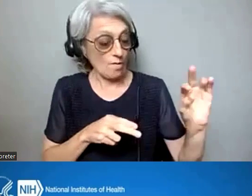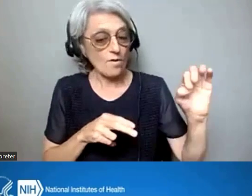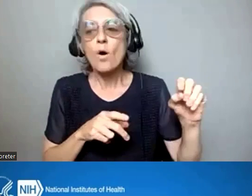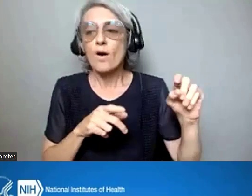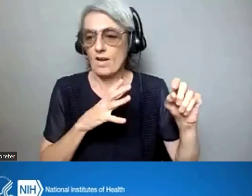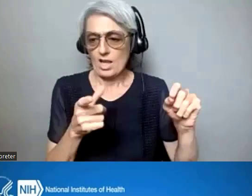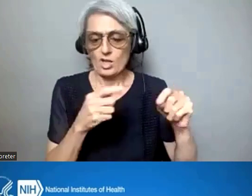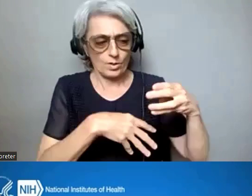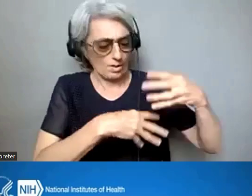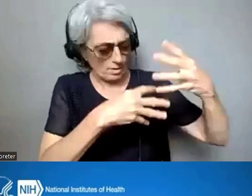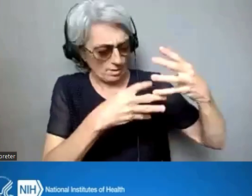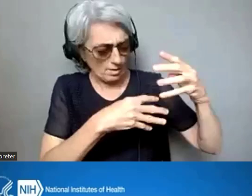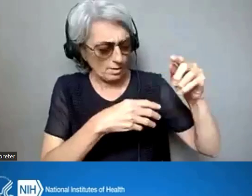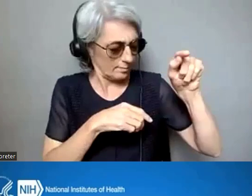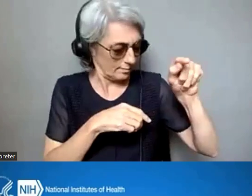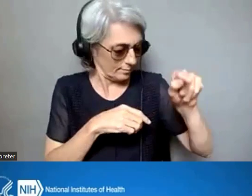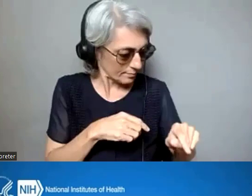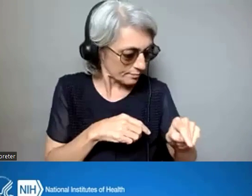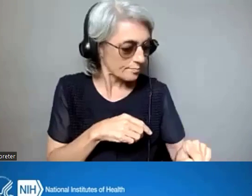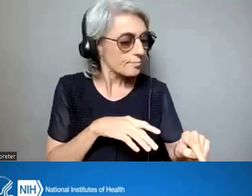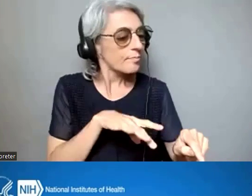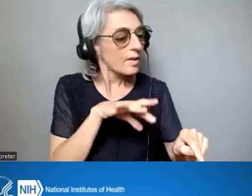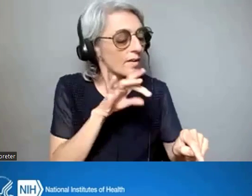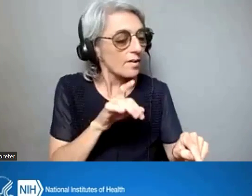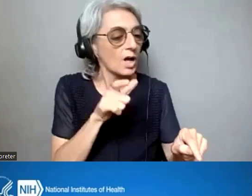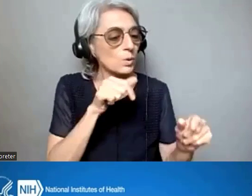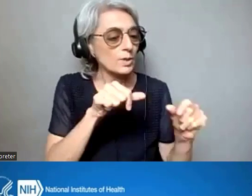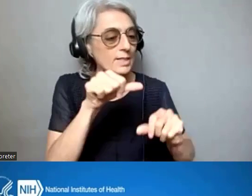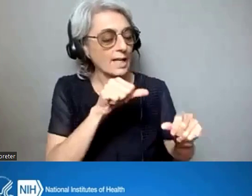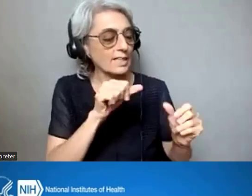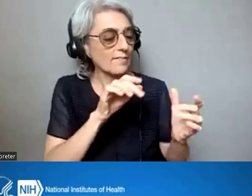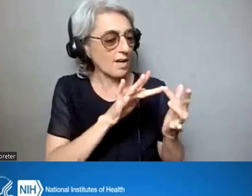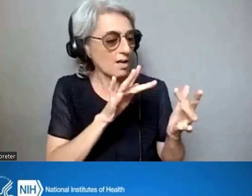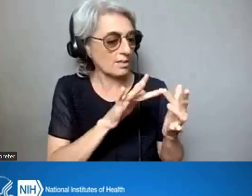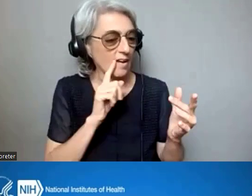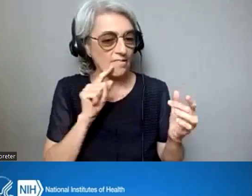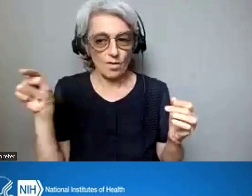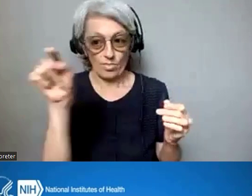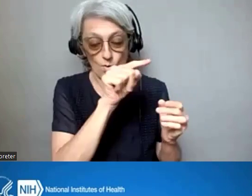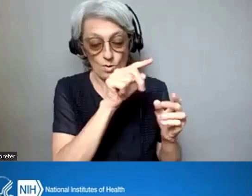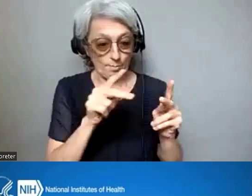find the scientific contact for those Institutes or Centers, and e-mail them.